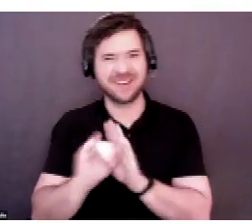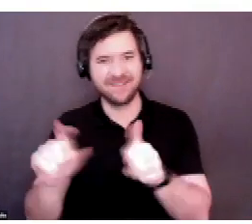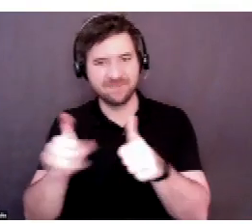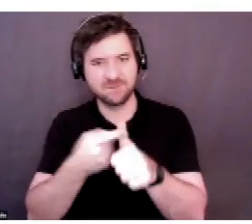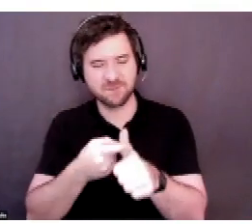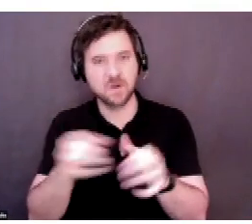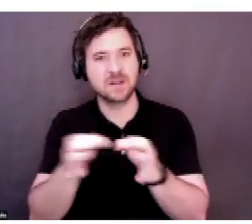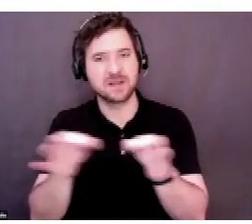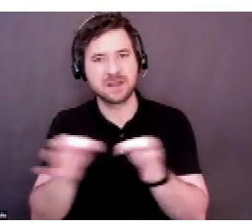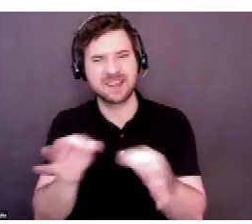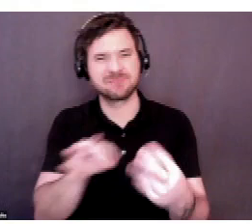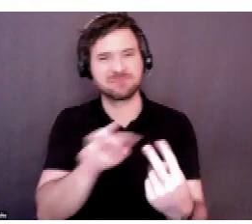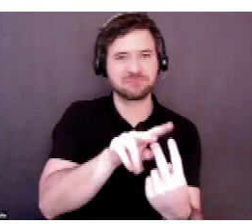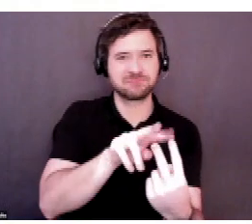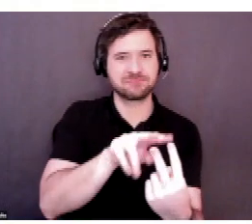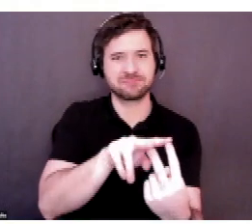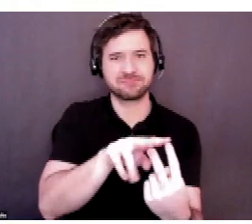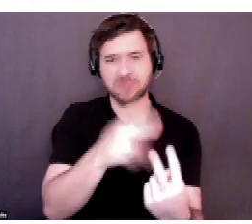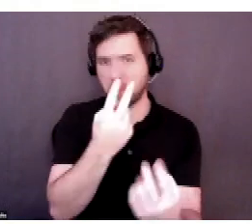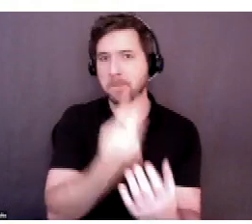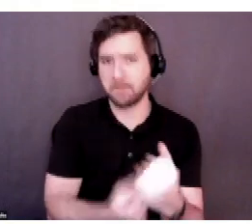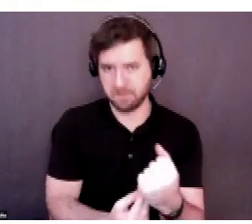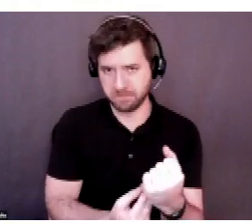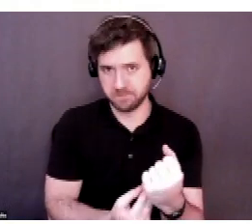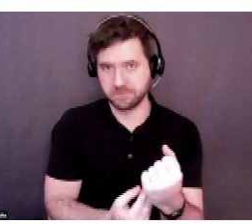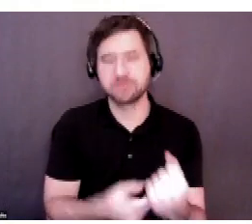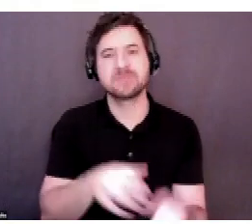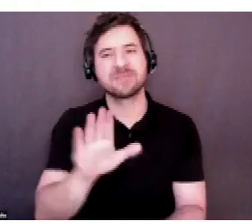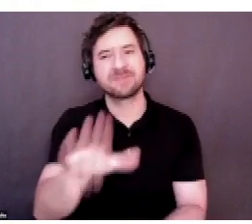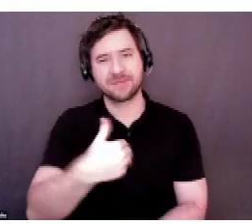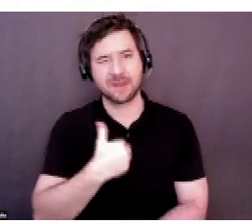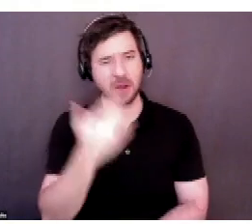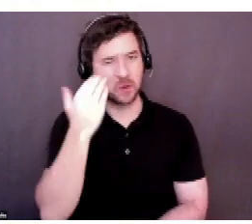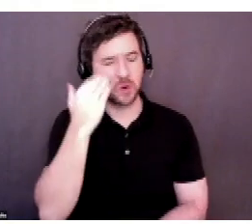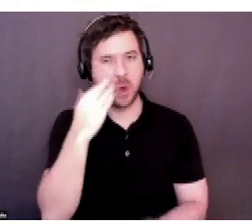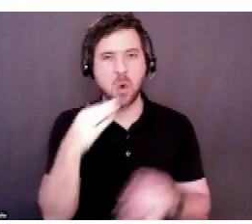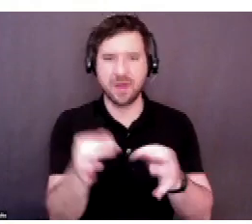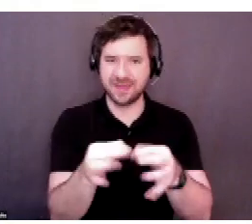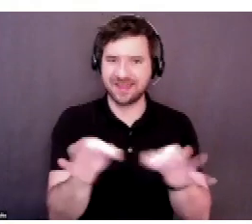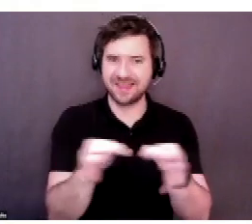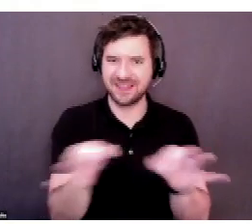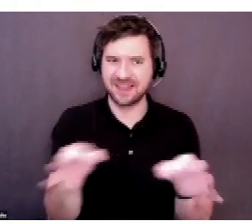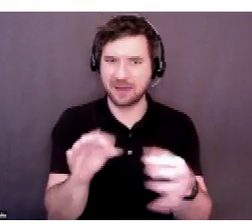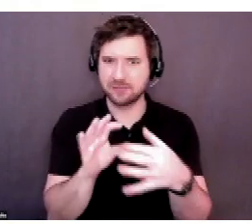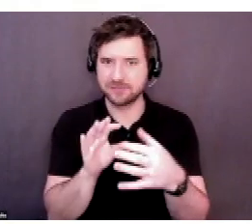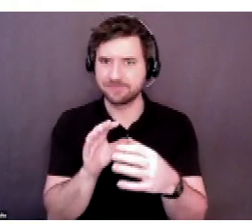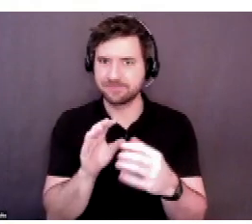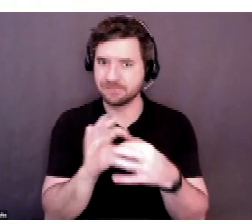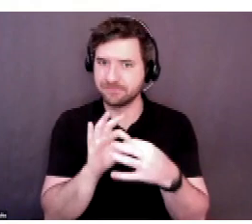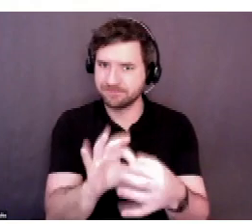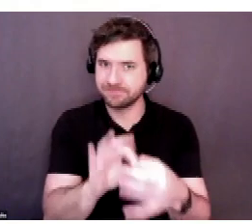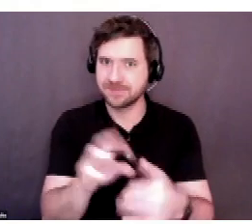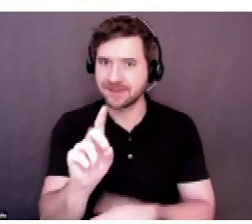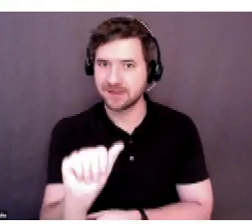I acknowledge that the language around disability is very much in flux and want to be respectful about